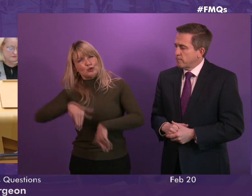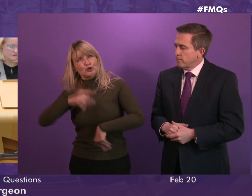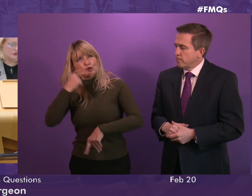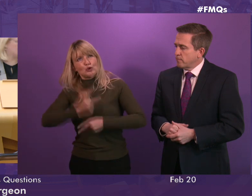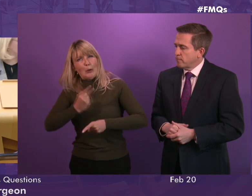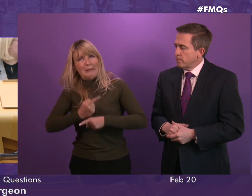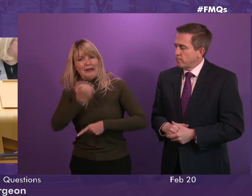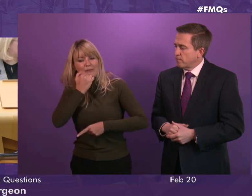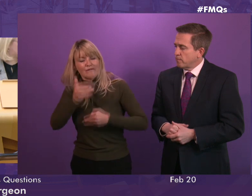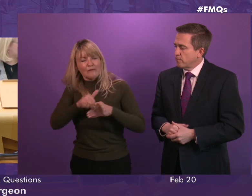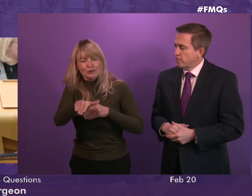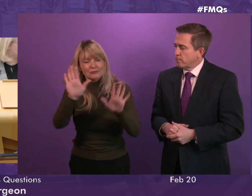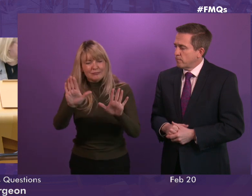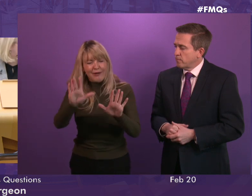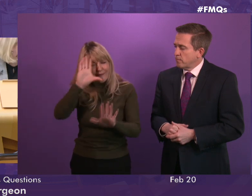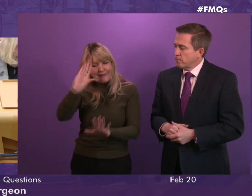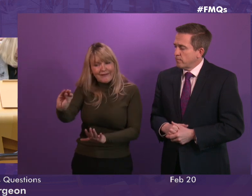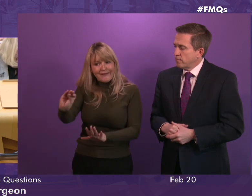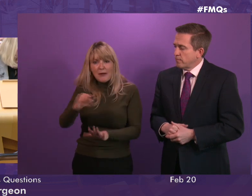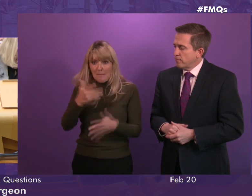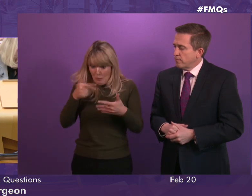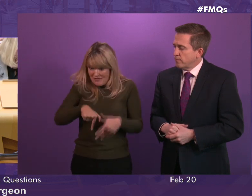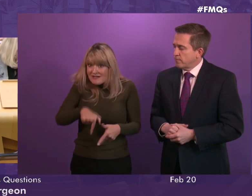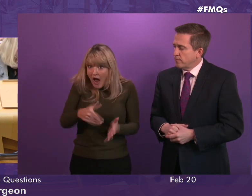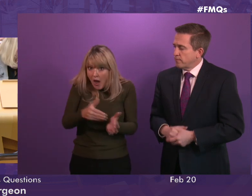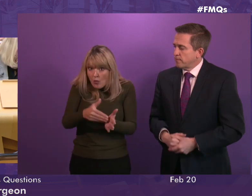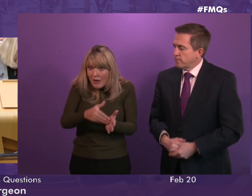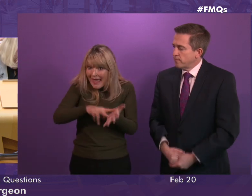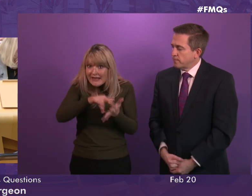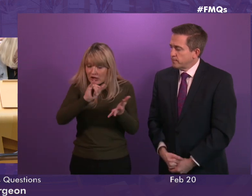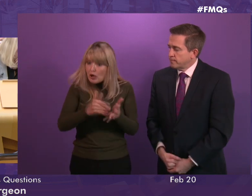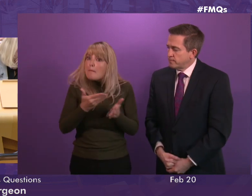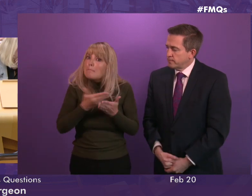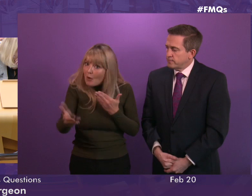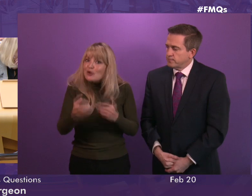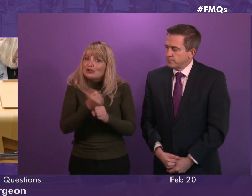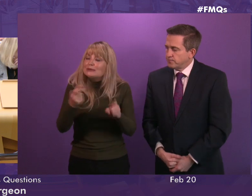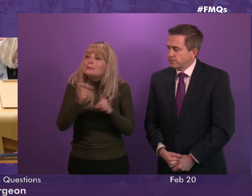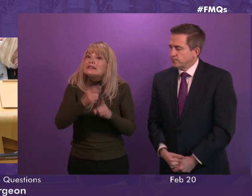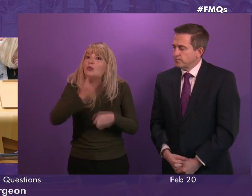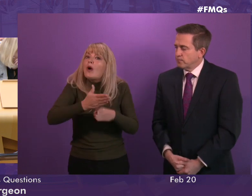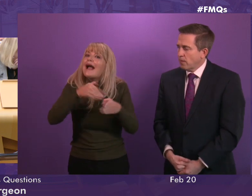are working in the NHS now than was the case previously. The number of trainee doctors